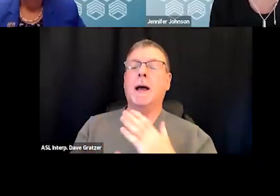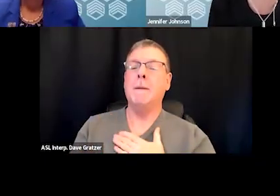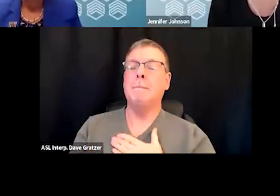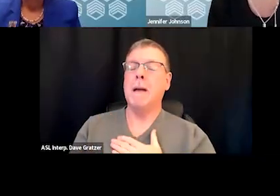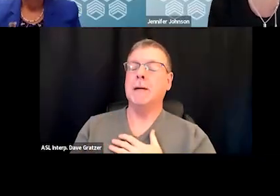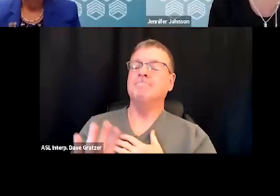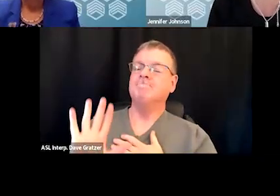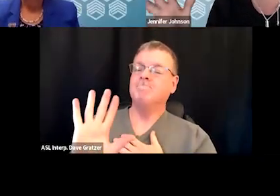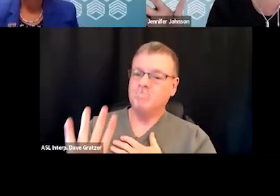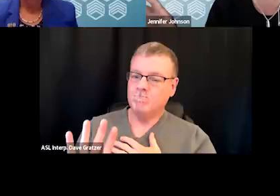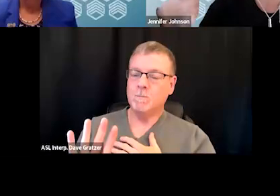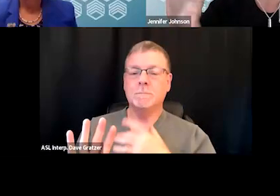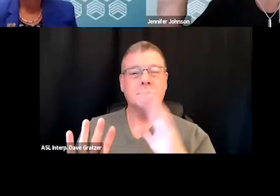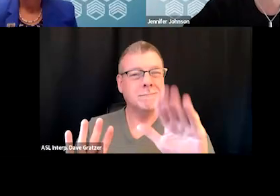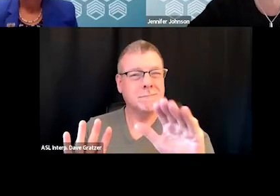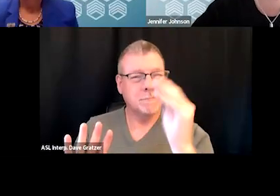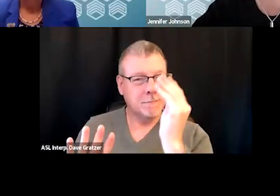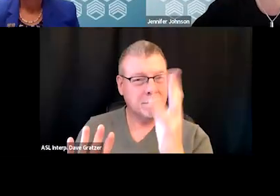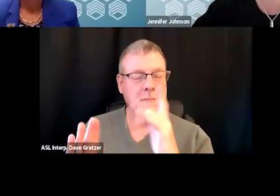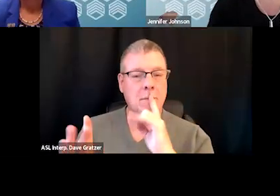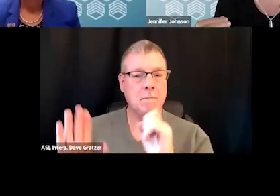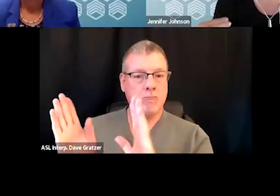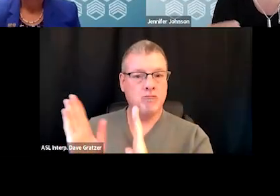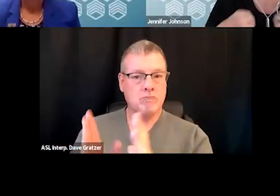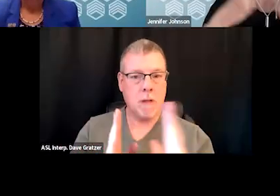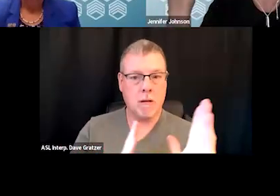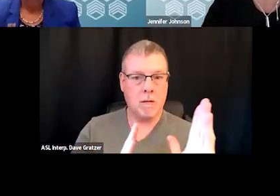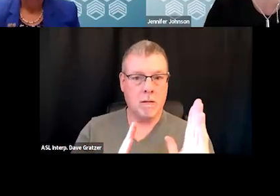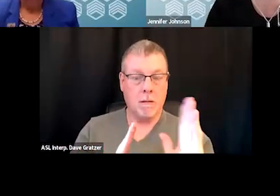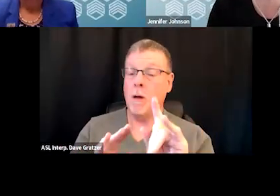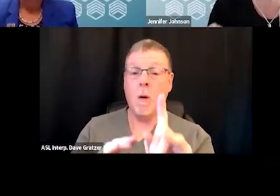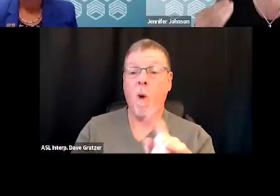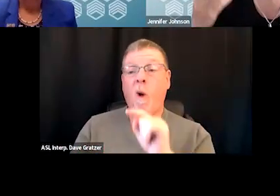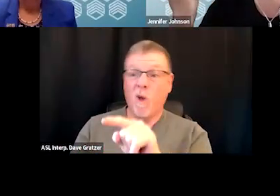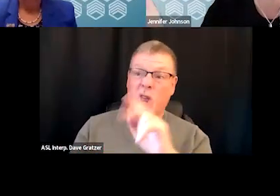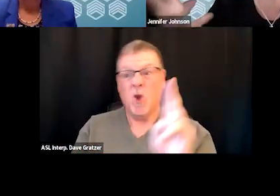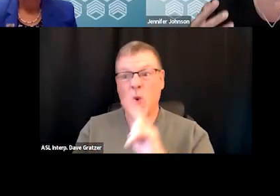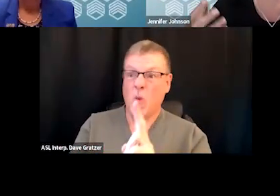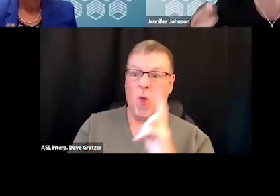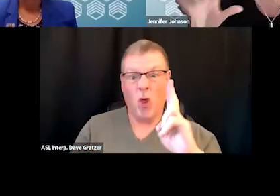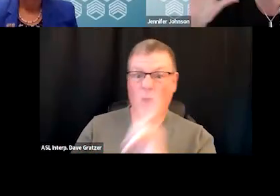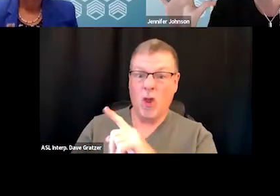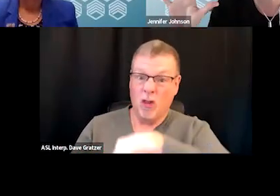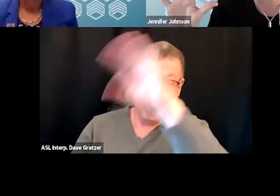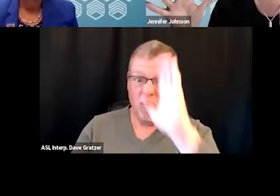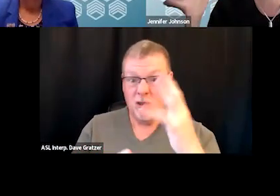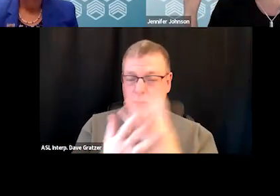to, to say something like, "Hey, let's be prepared." Not to say, "Oh, he's using drugs, Judge. Put him in jail." That's not the reason.